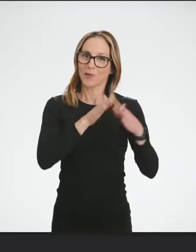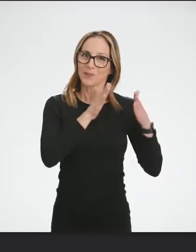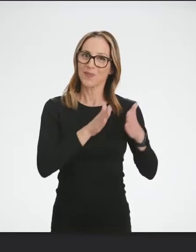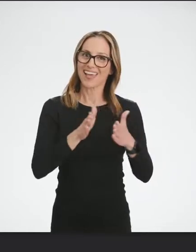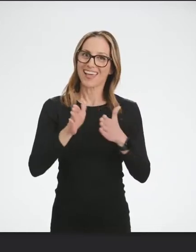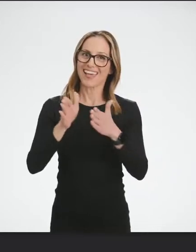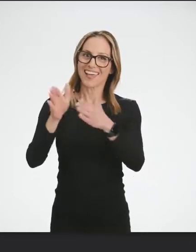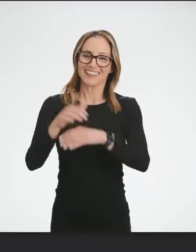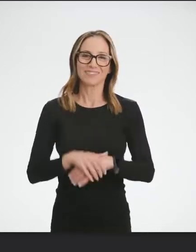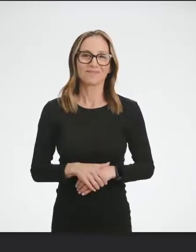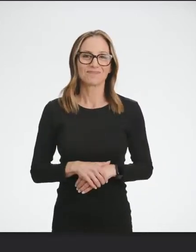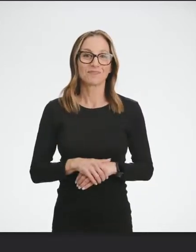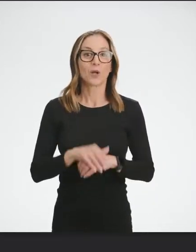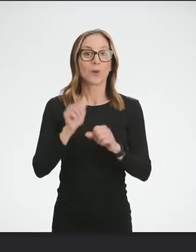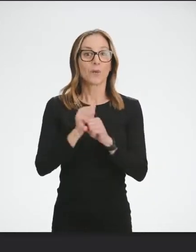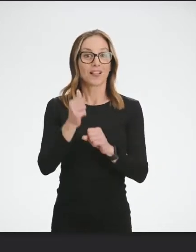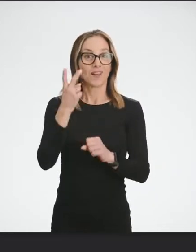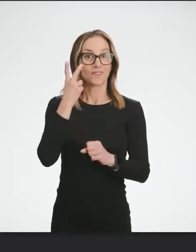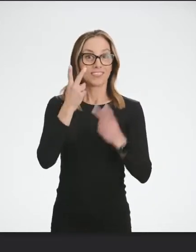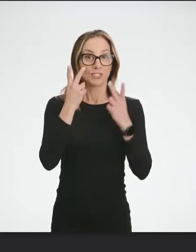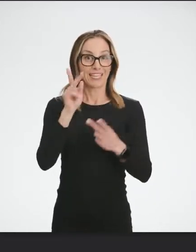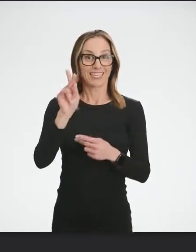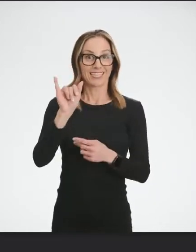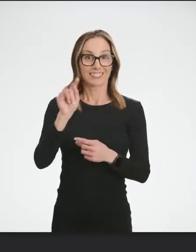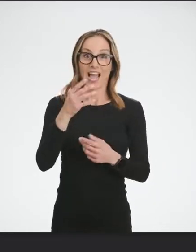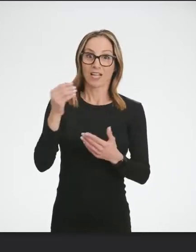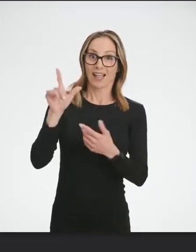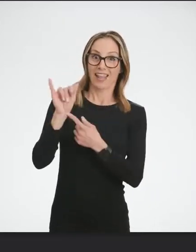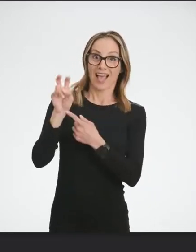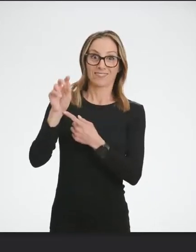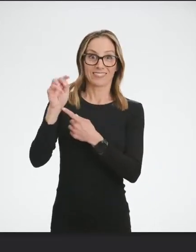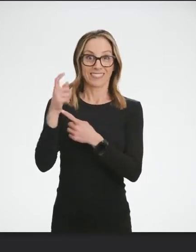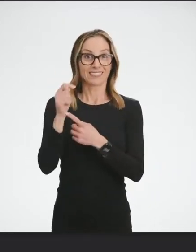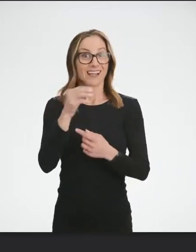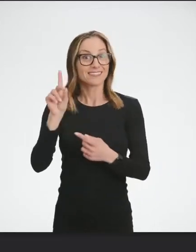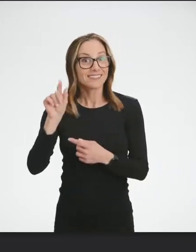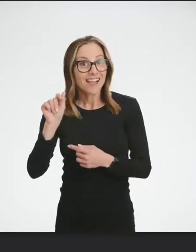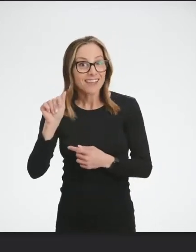With VisionKit, the new Live Text and Data Scanner APIs easily allow you to bring these